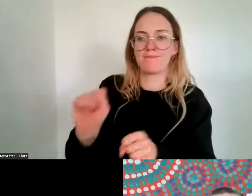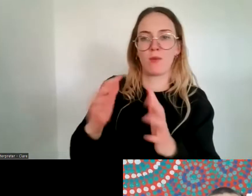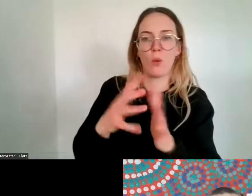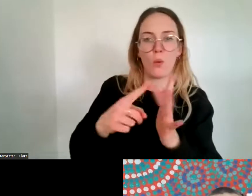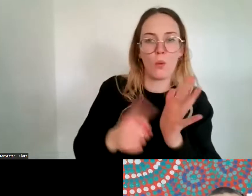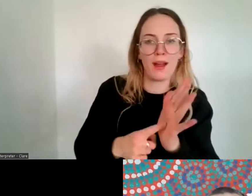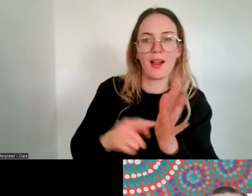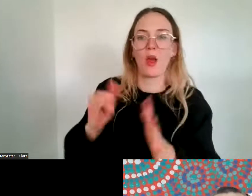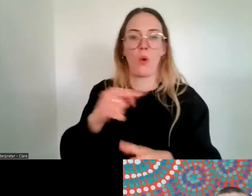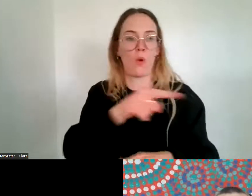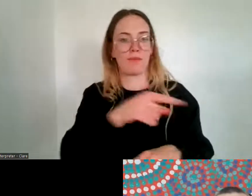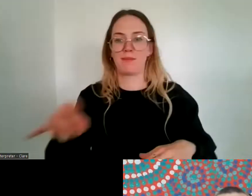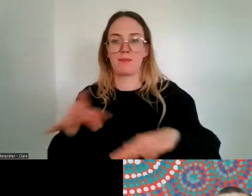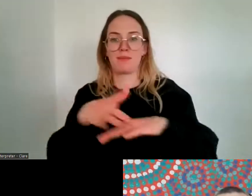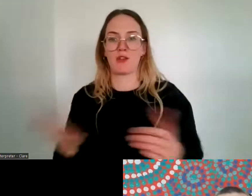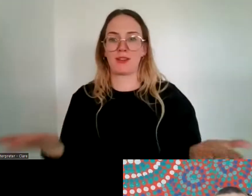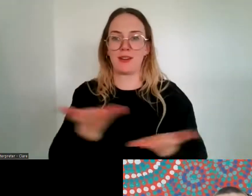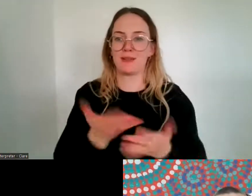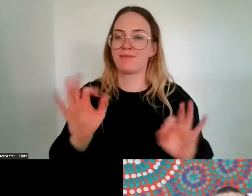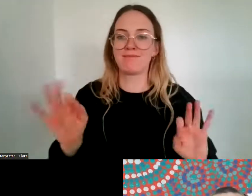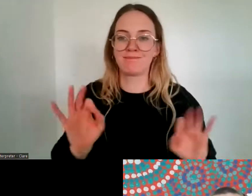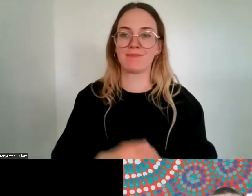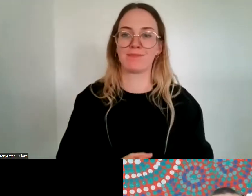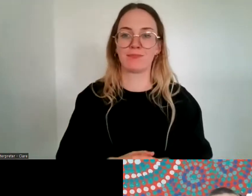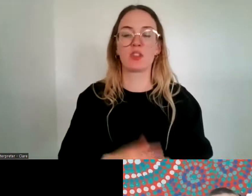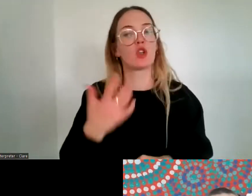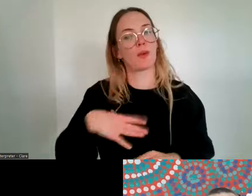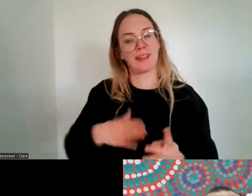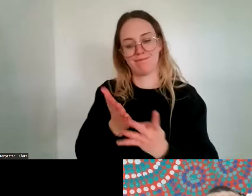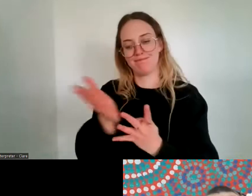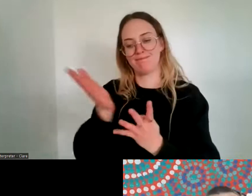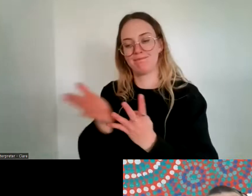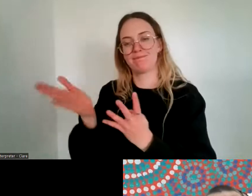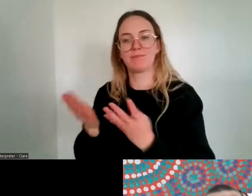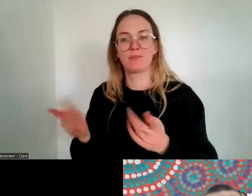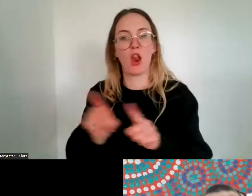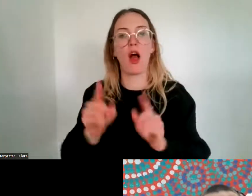for example. Alternative action would need to be taken such as an application to the Supreme Court